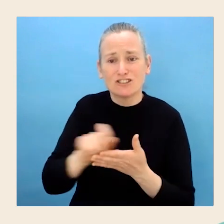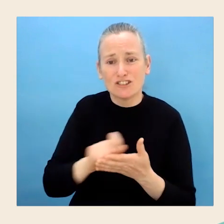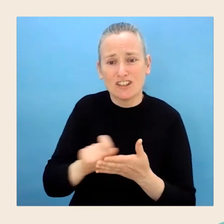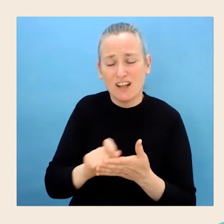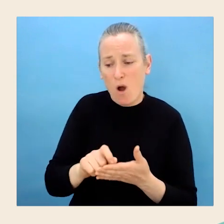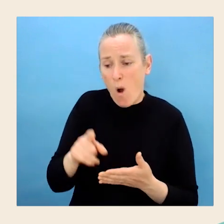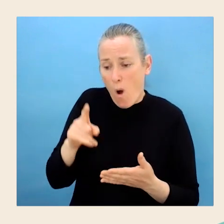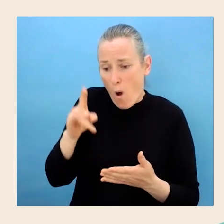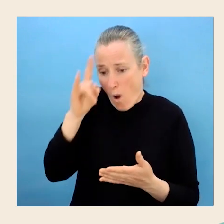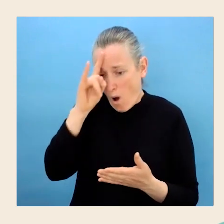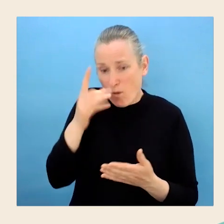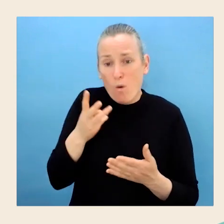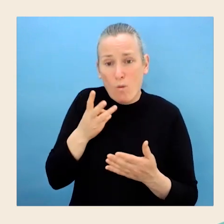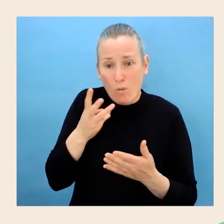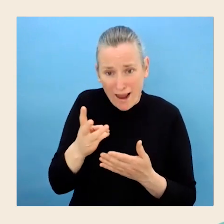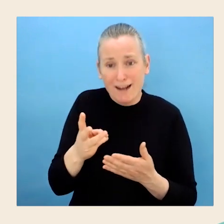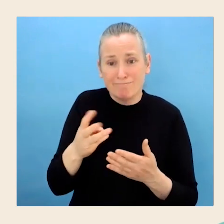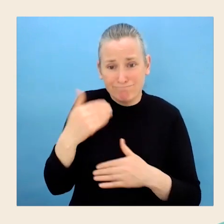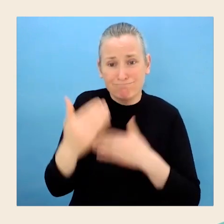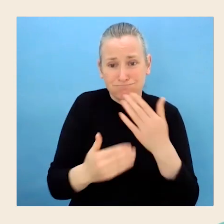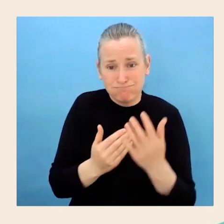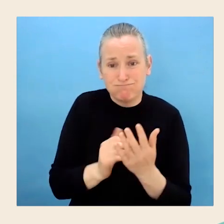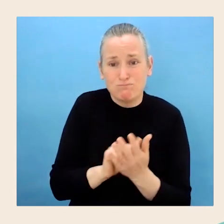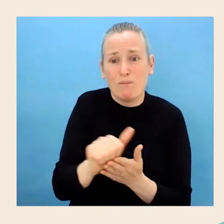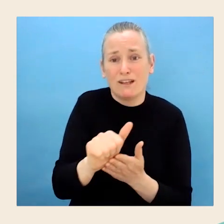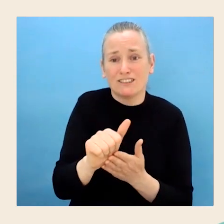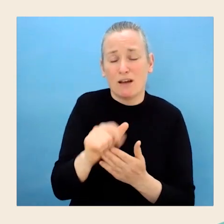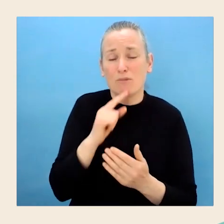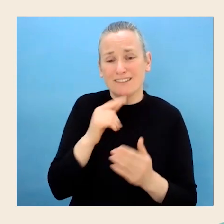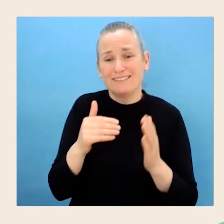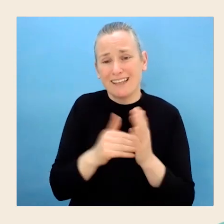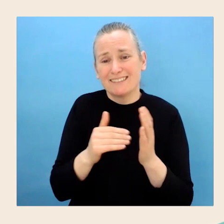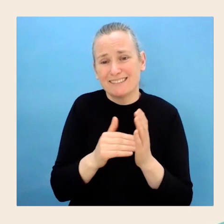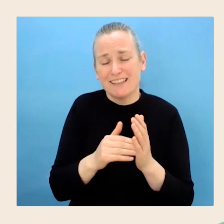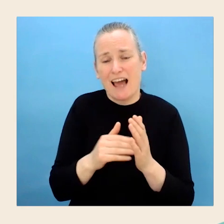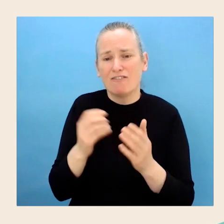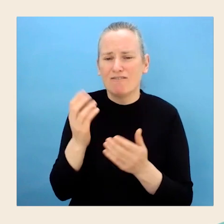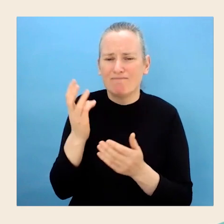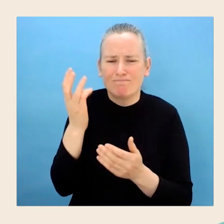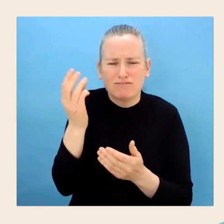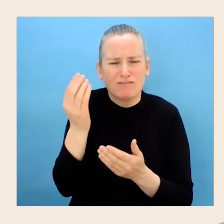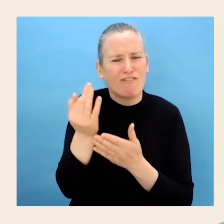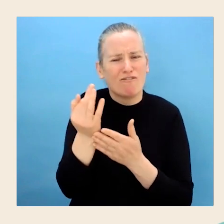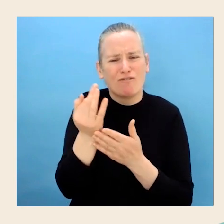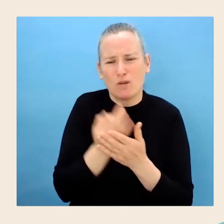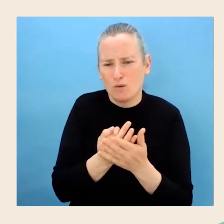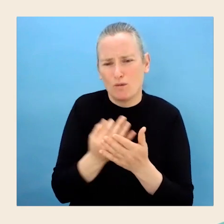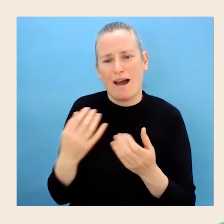but only in a very small minority of publications. And Eugene, would you like to contribute anything on that question?